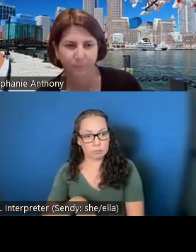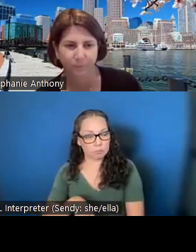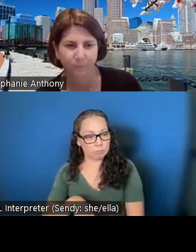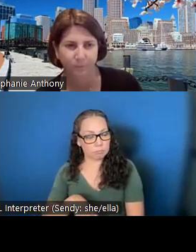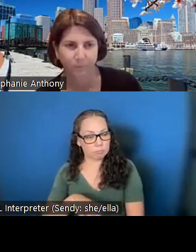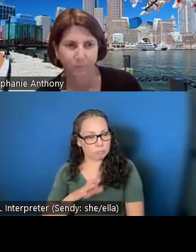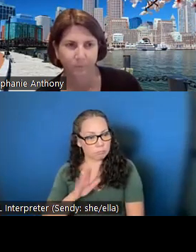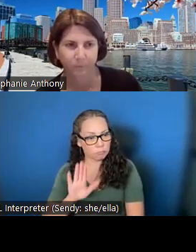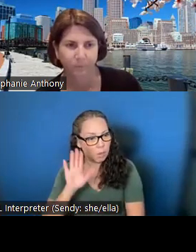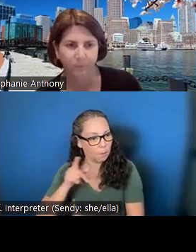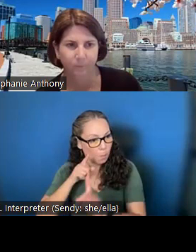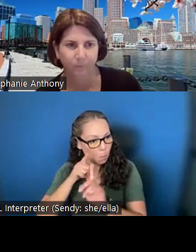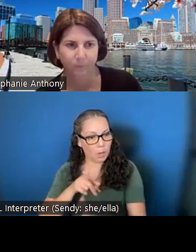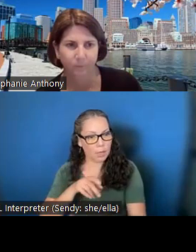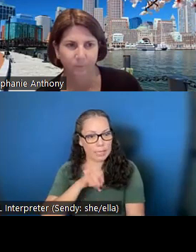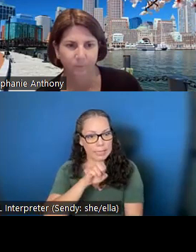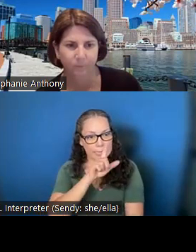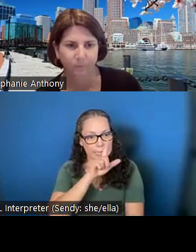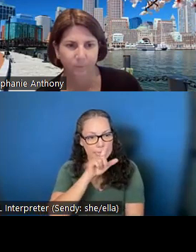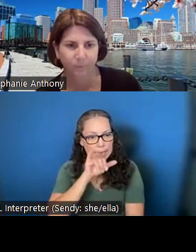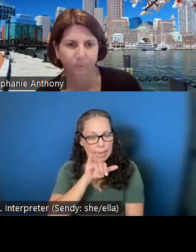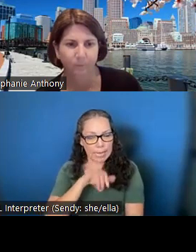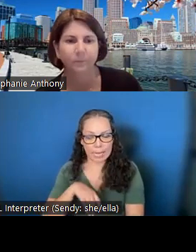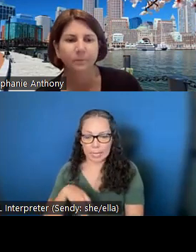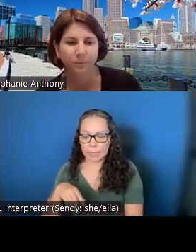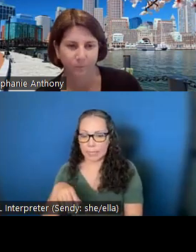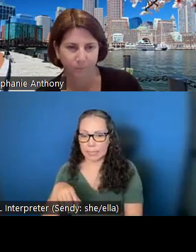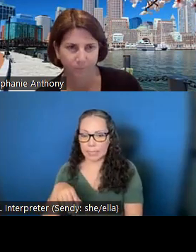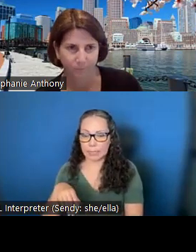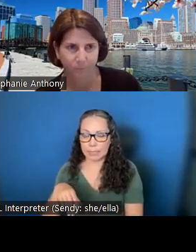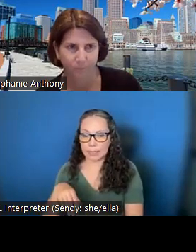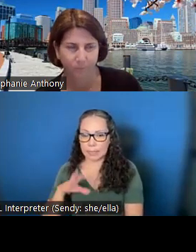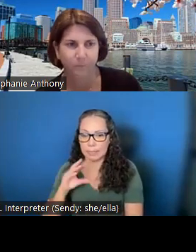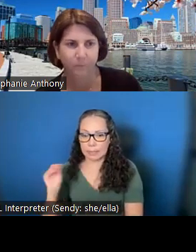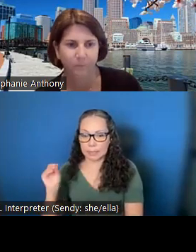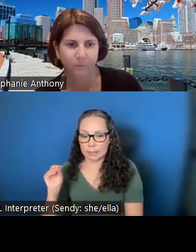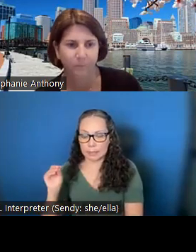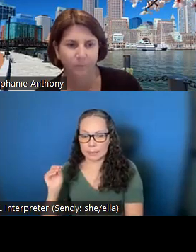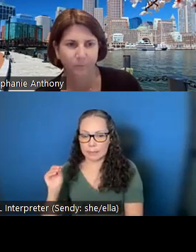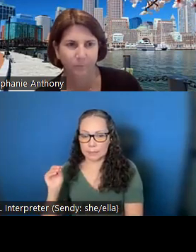address that in um my closing comments as well uh after this presentation which is we really